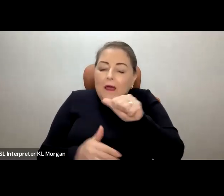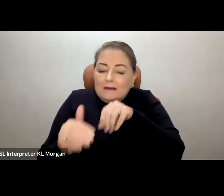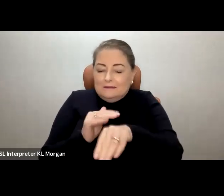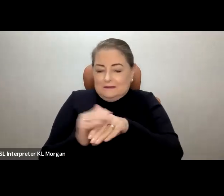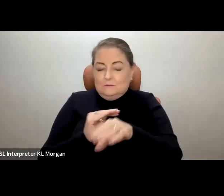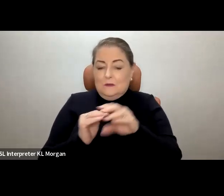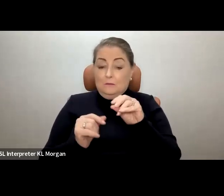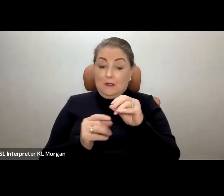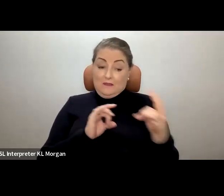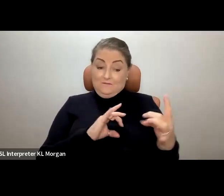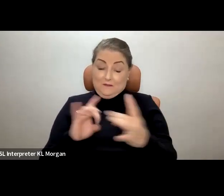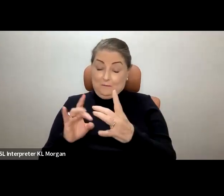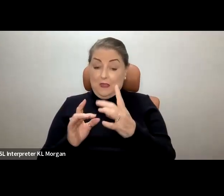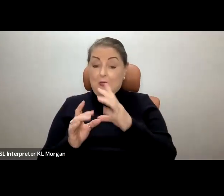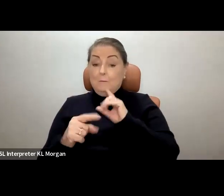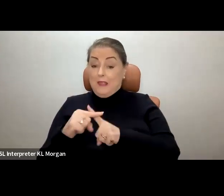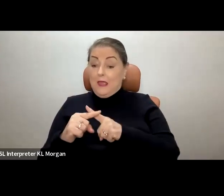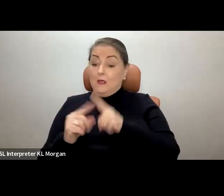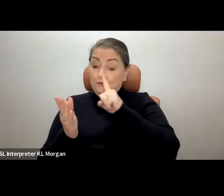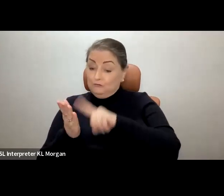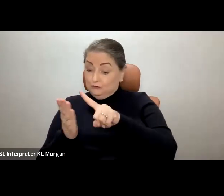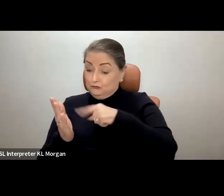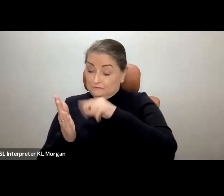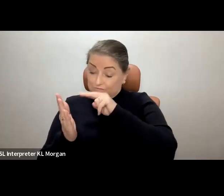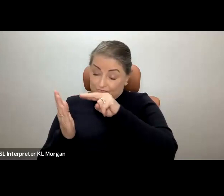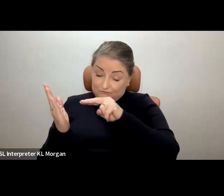from the studies that I've read is that this is helpful for